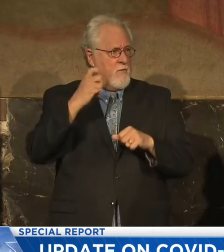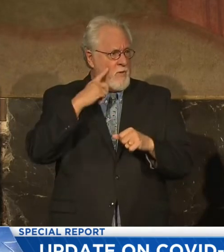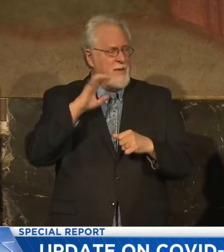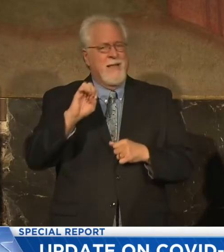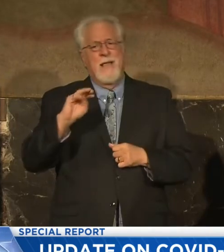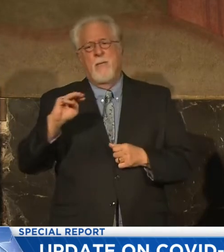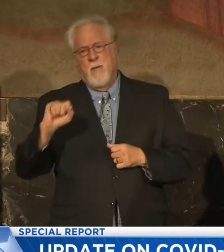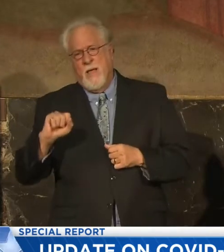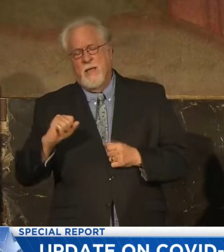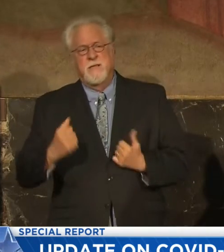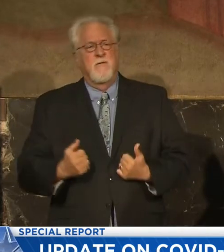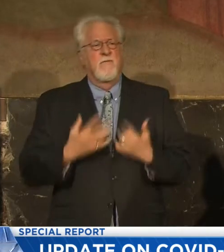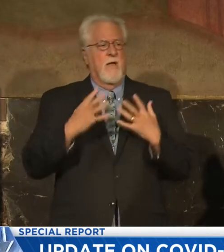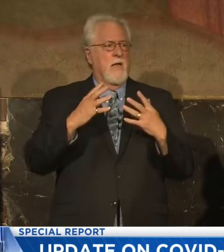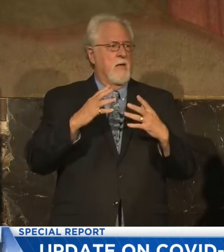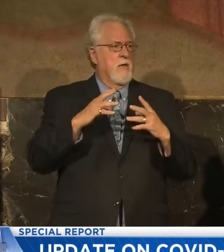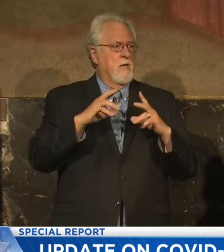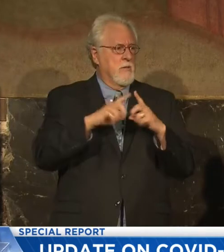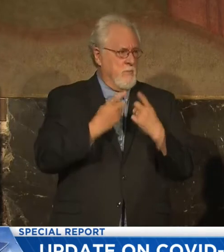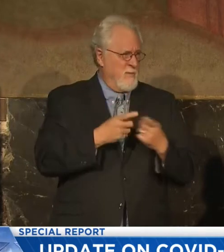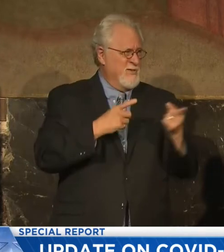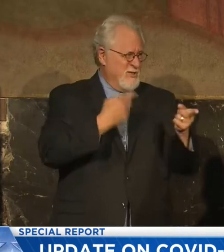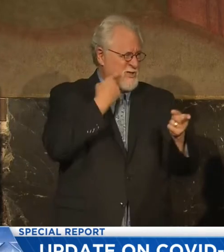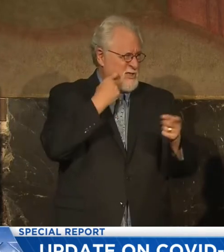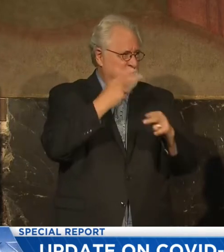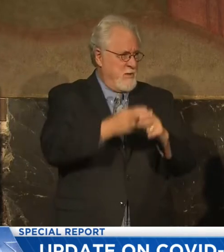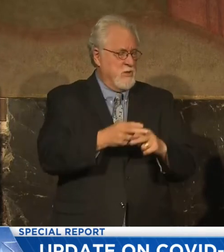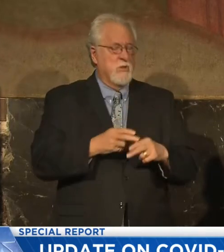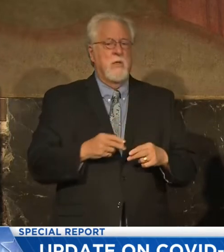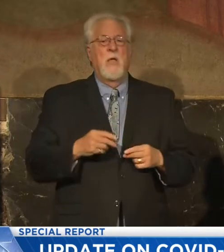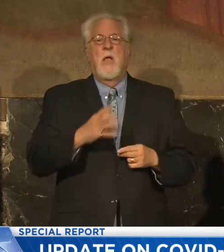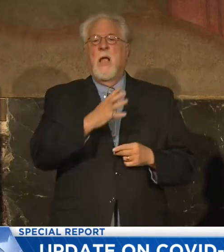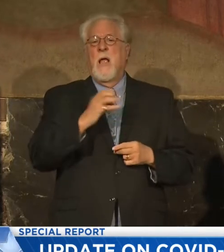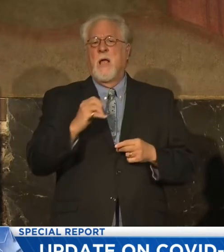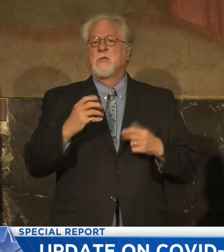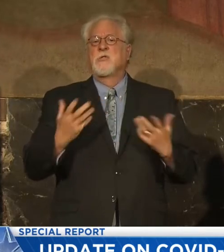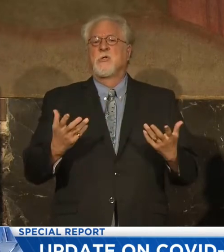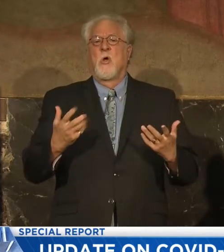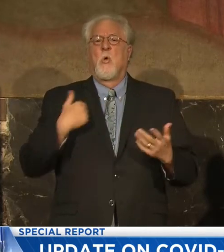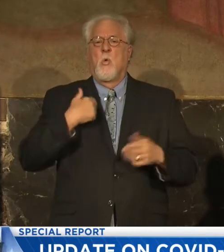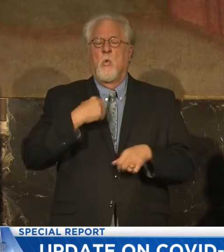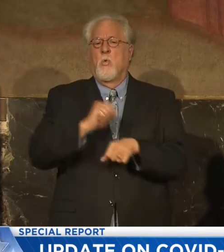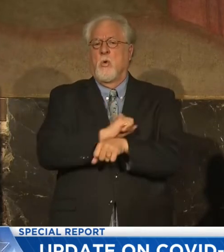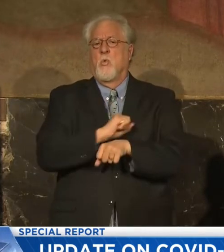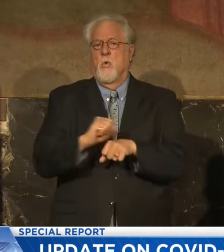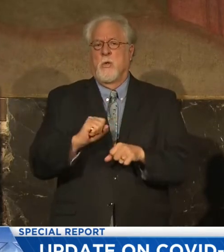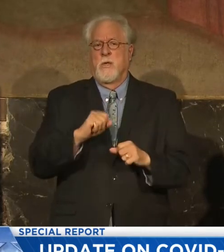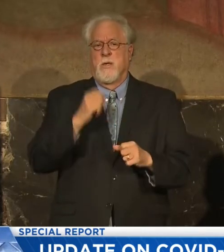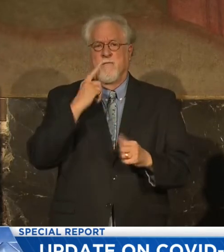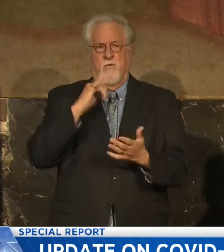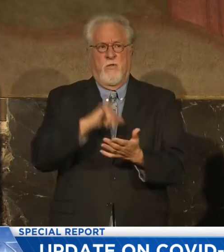SO WE DO HOPE THAT THAT'S SOMETHING THAT CAN BE BROUGHT TO BEAR FOR LOCAL GOVERNMENT, INCLUDING THE EMS AND THE FIRE